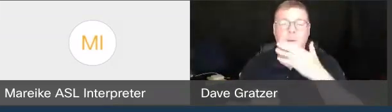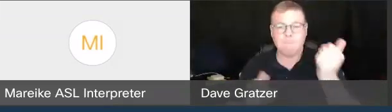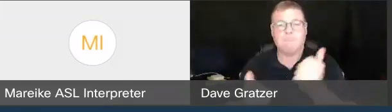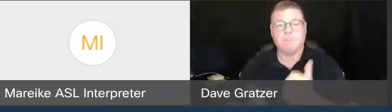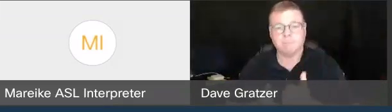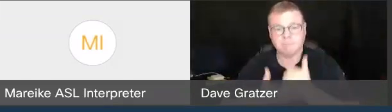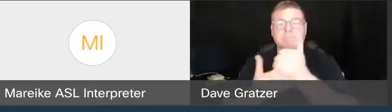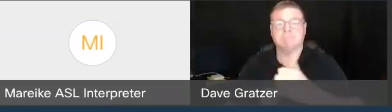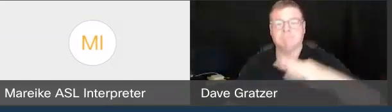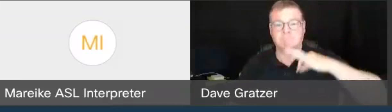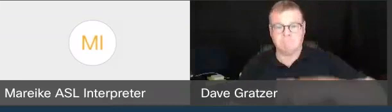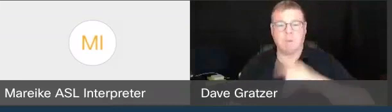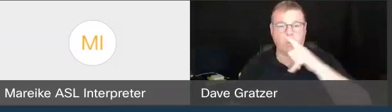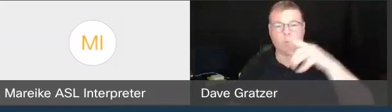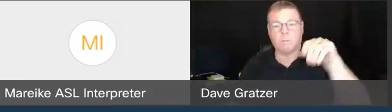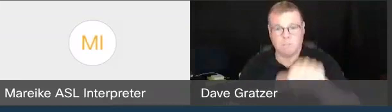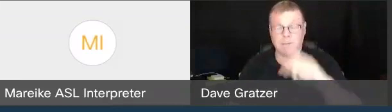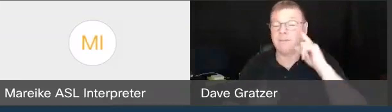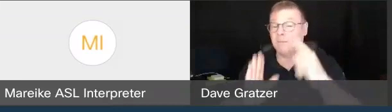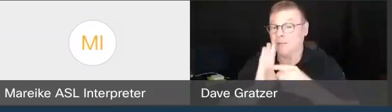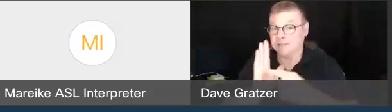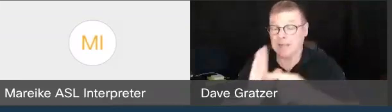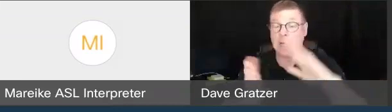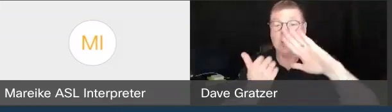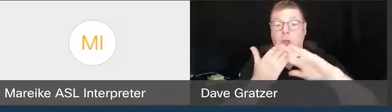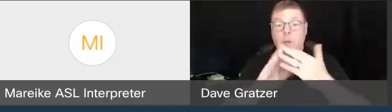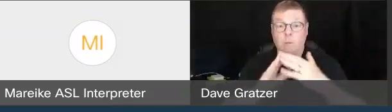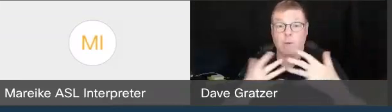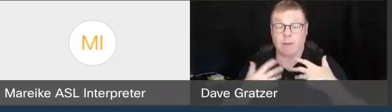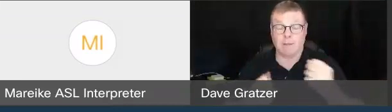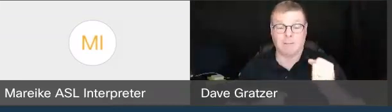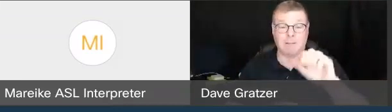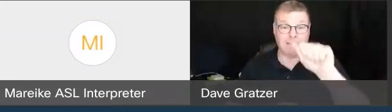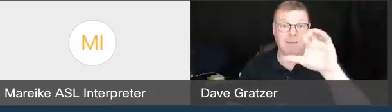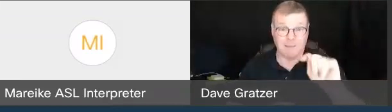benefits and who pays? So for example, community mental health might be paying for FACT but it